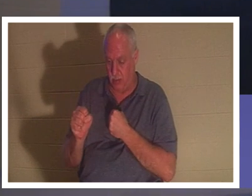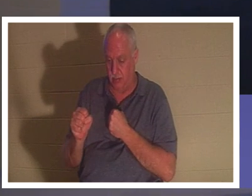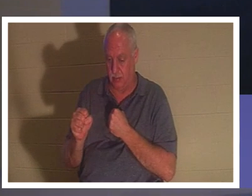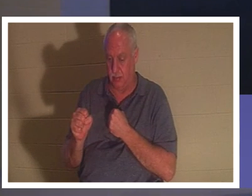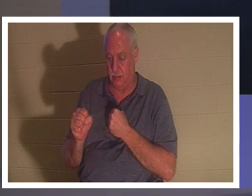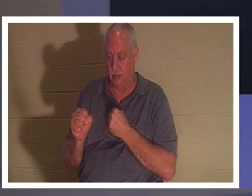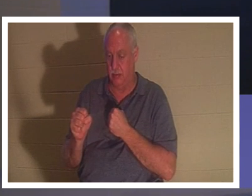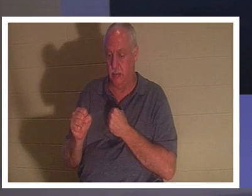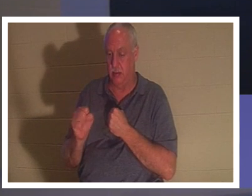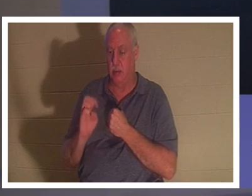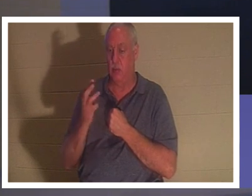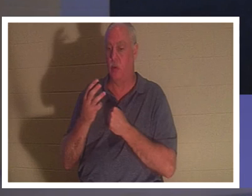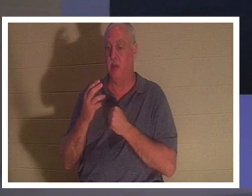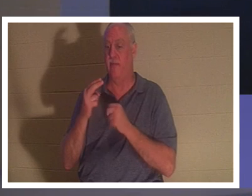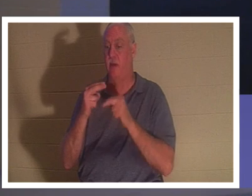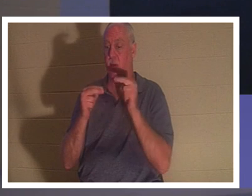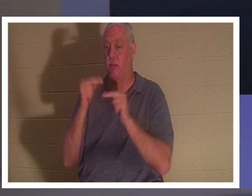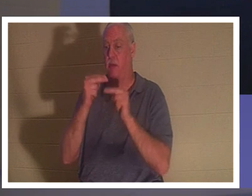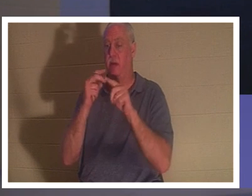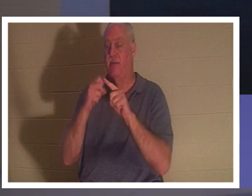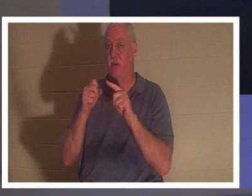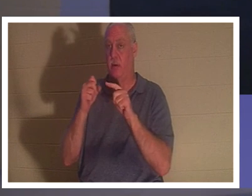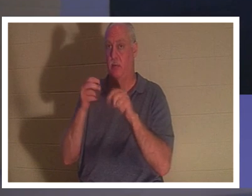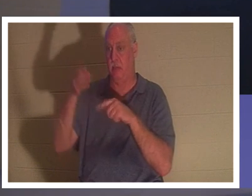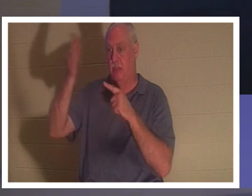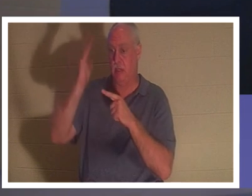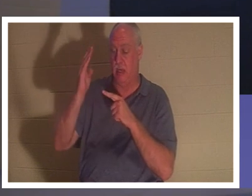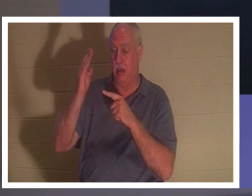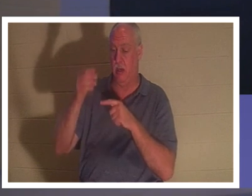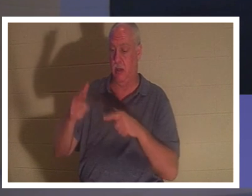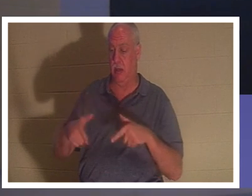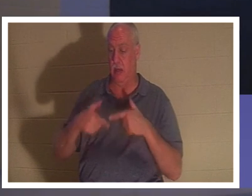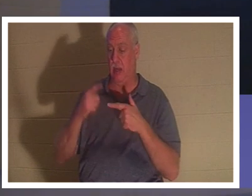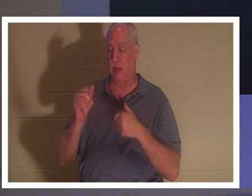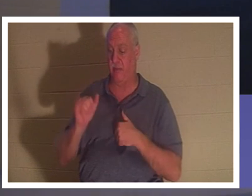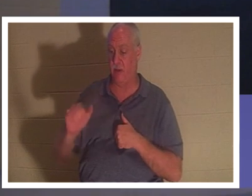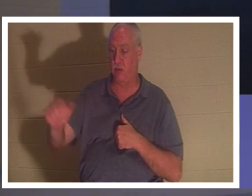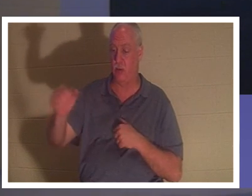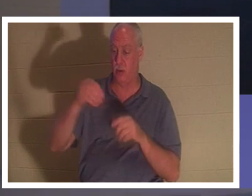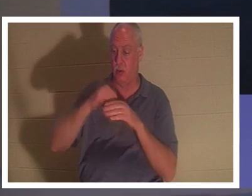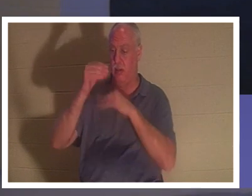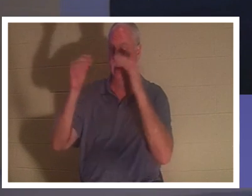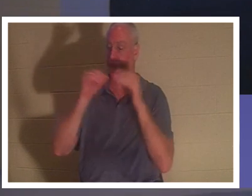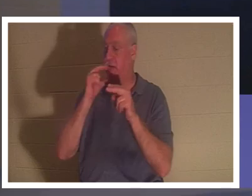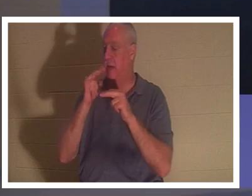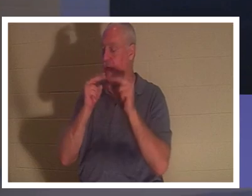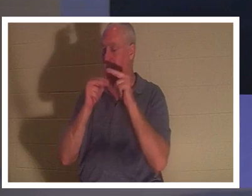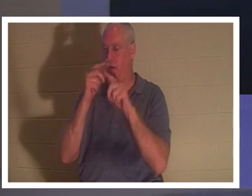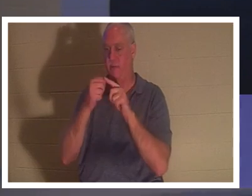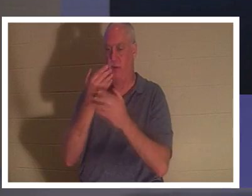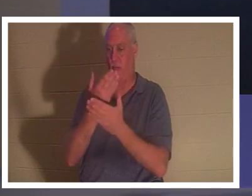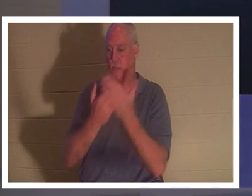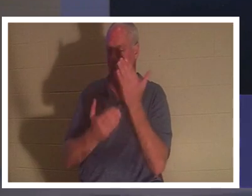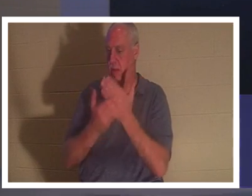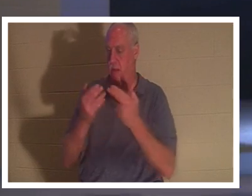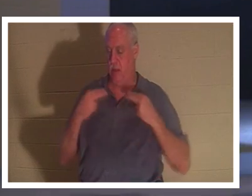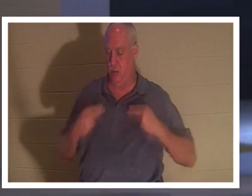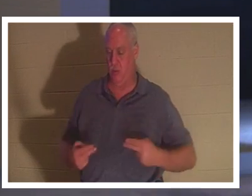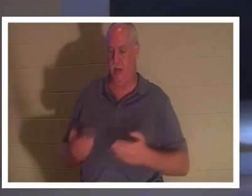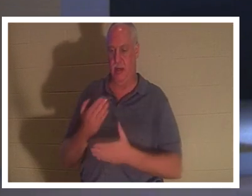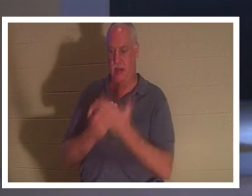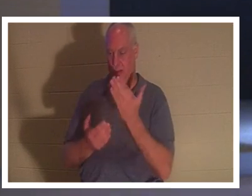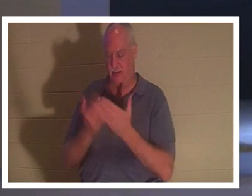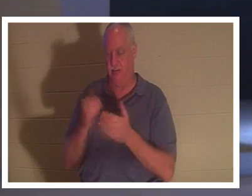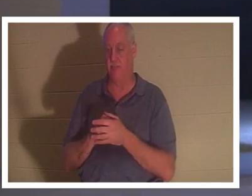from God, an eternal house in heaven, not built by human hands." He says, in this earthly life this is